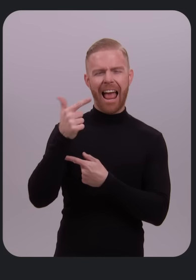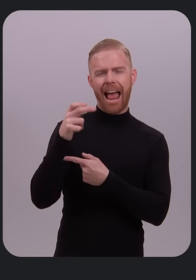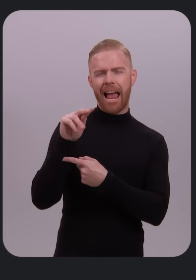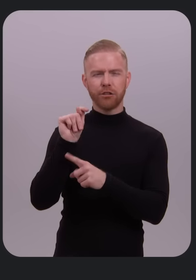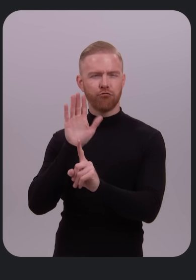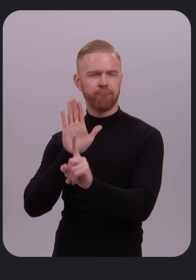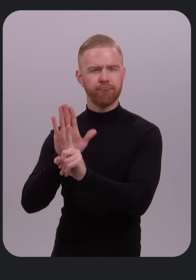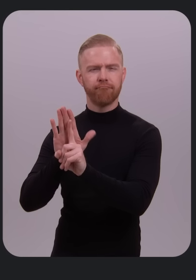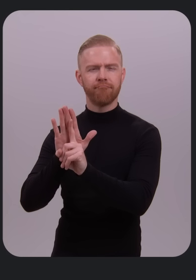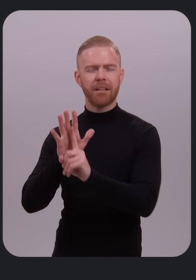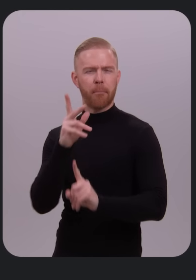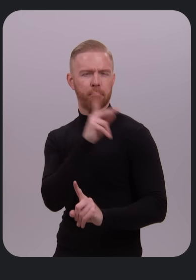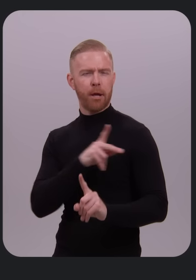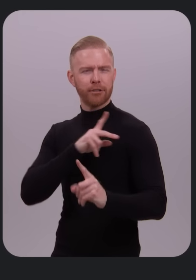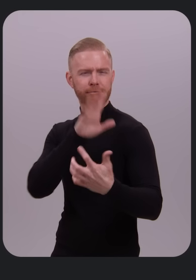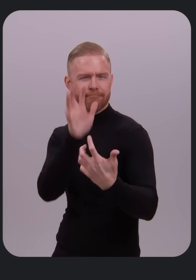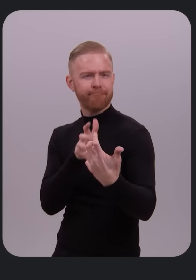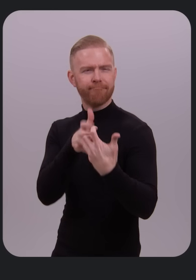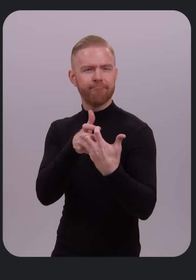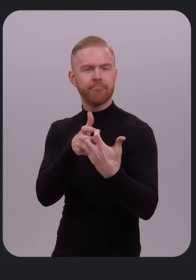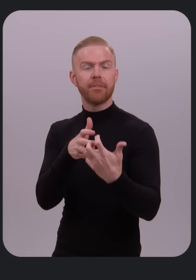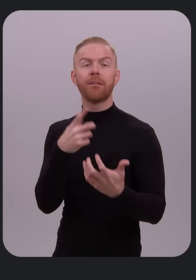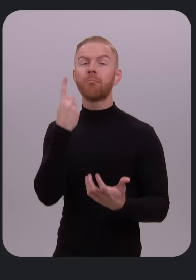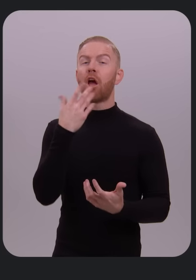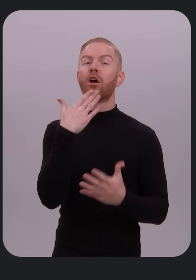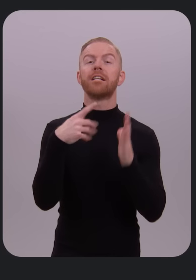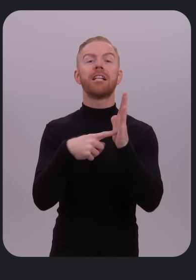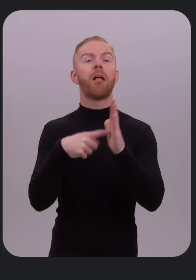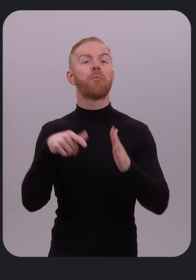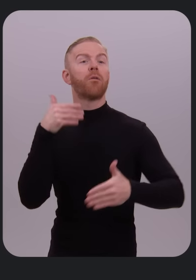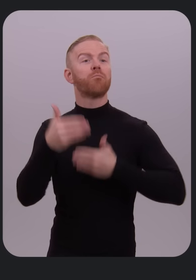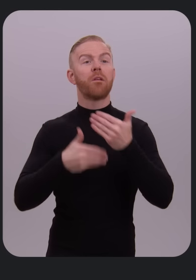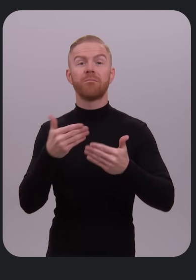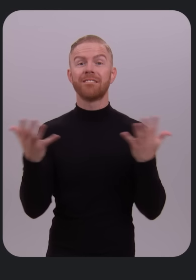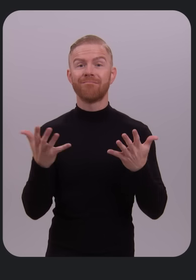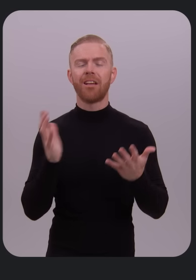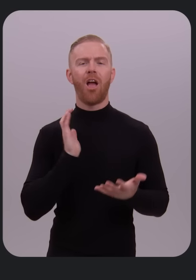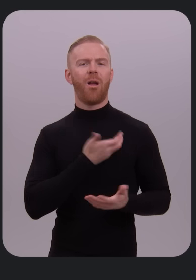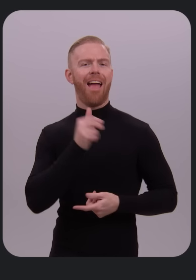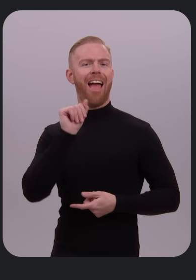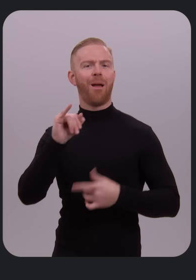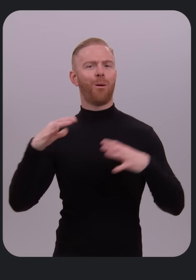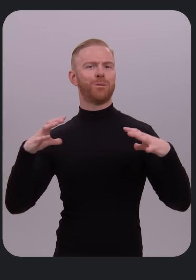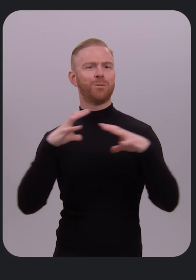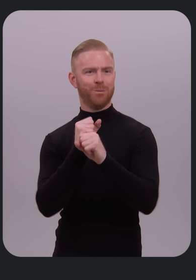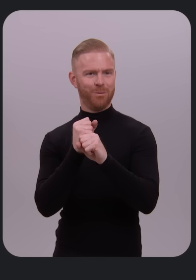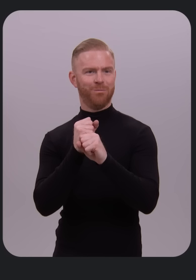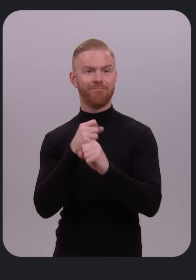One great example of progress is our AI Overviews. Since launching at I/O last year,